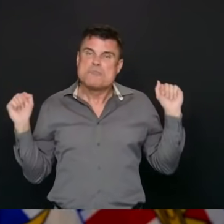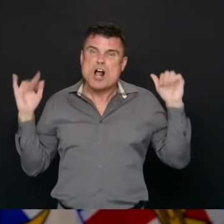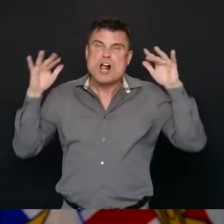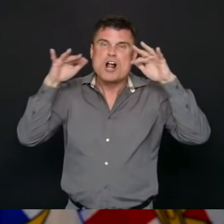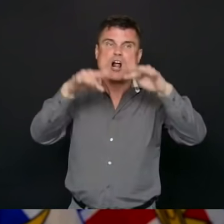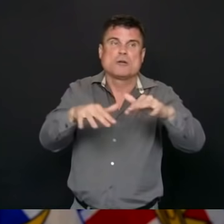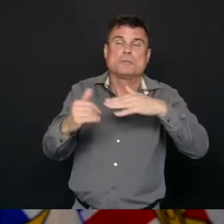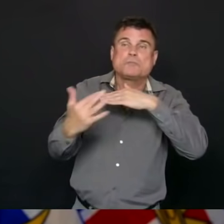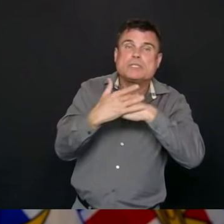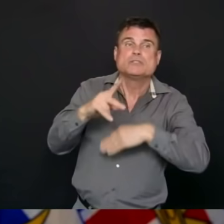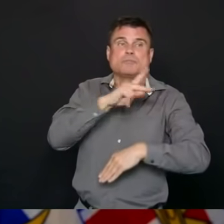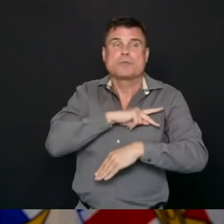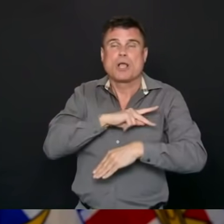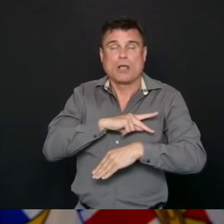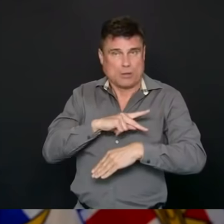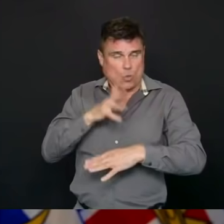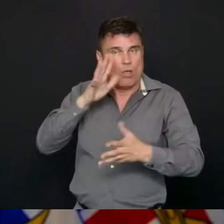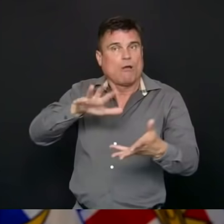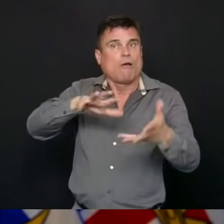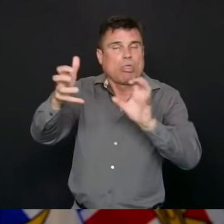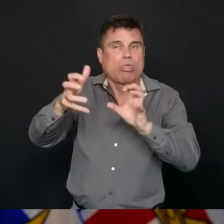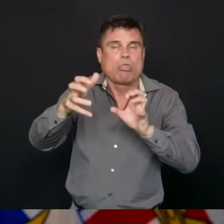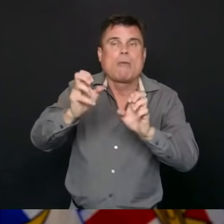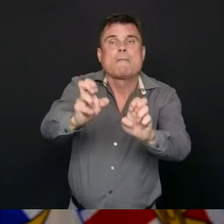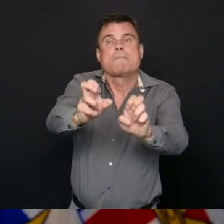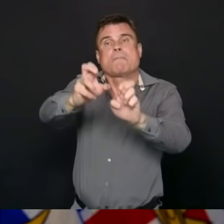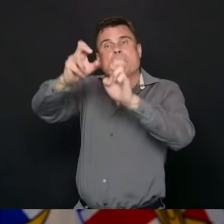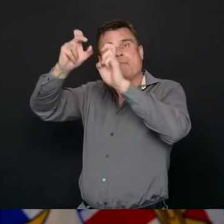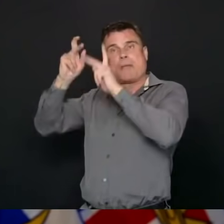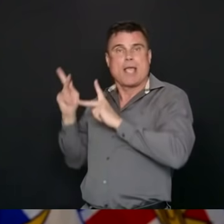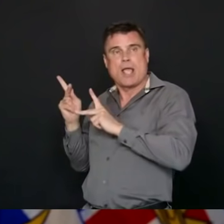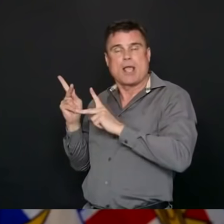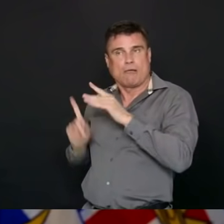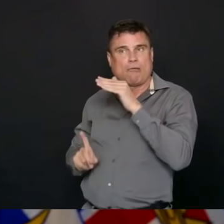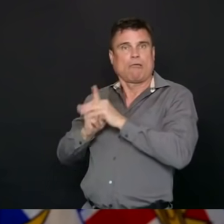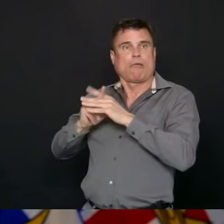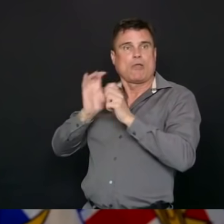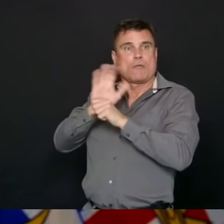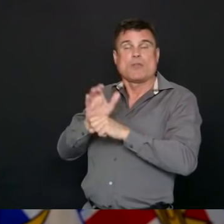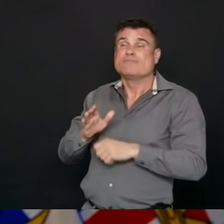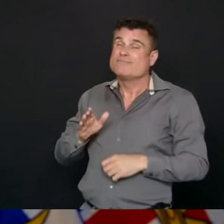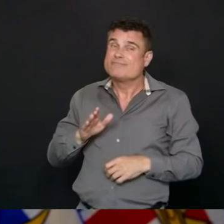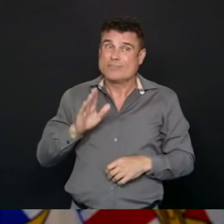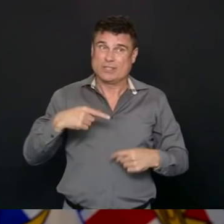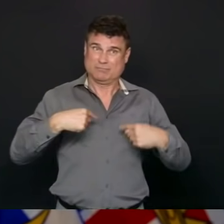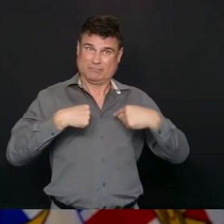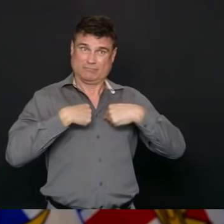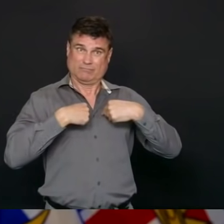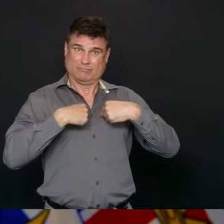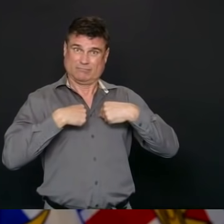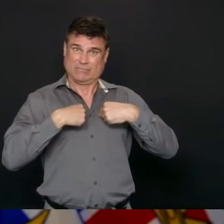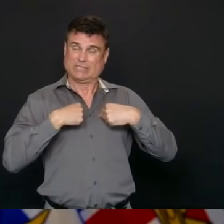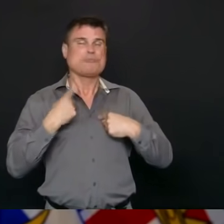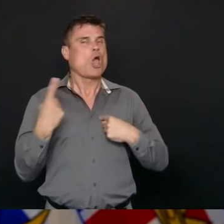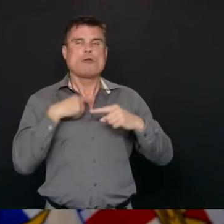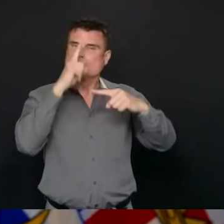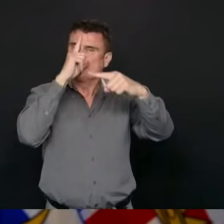have two take. I think we have shown we have